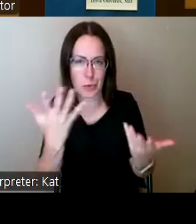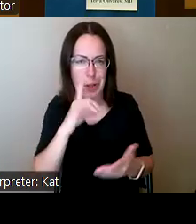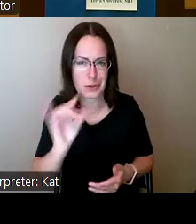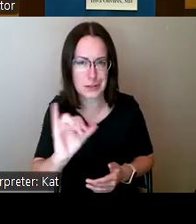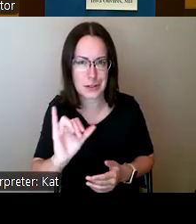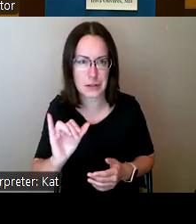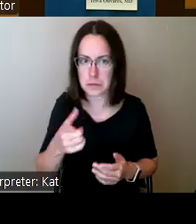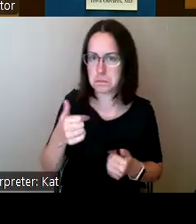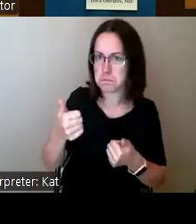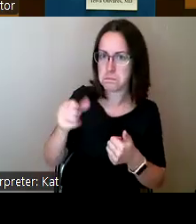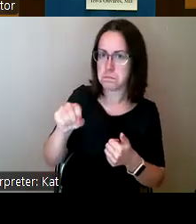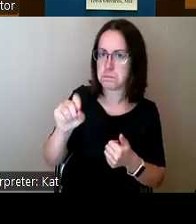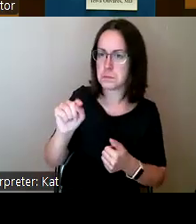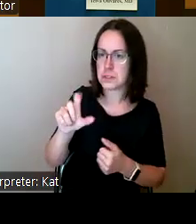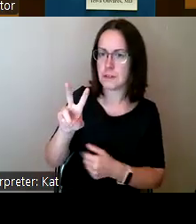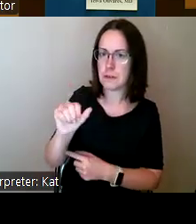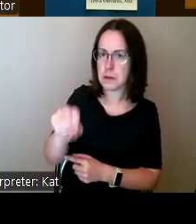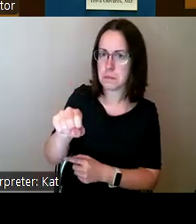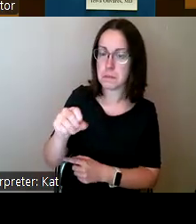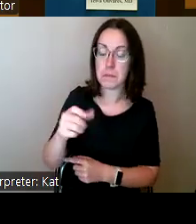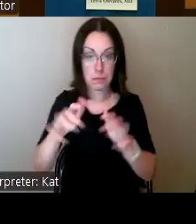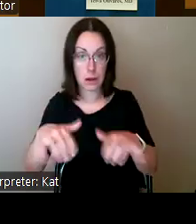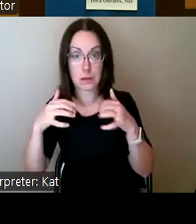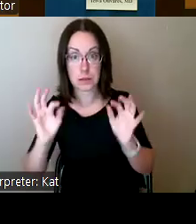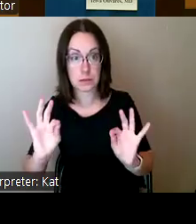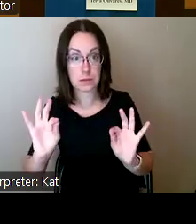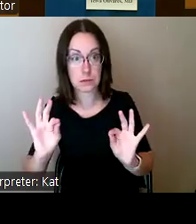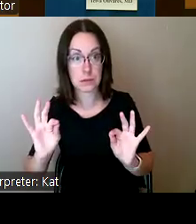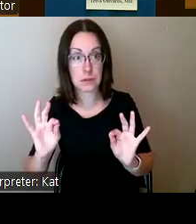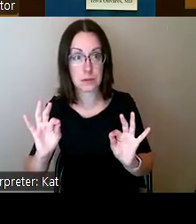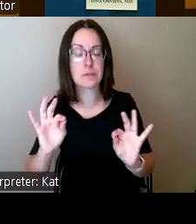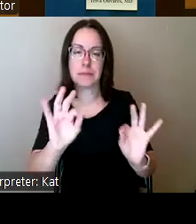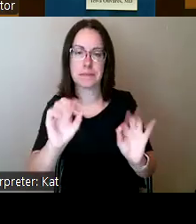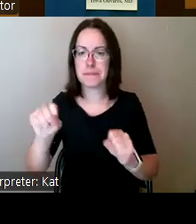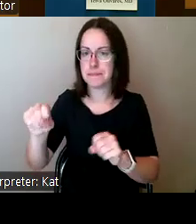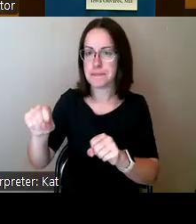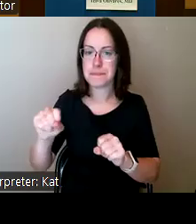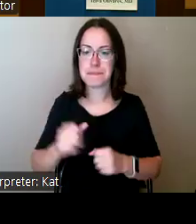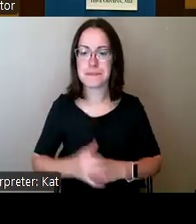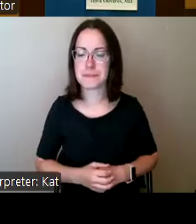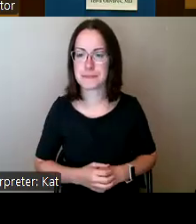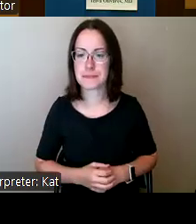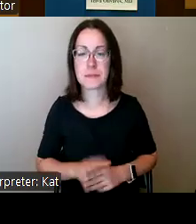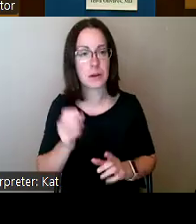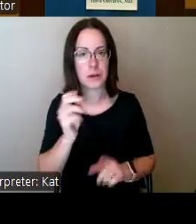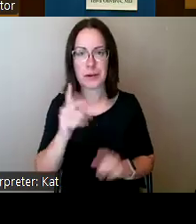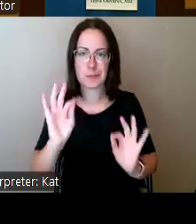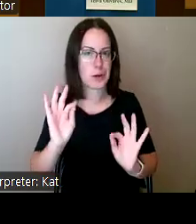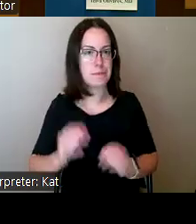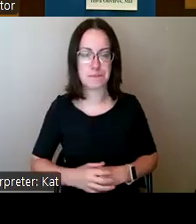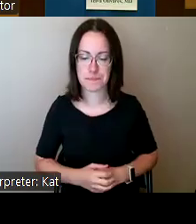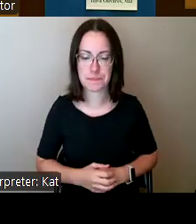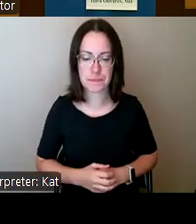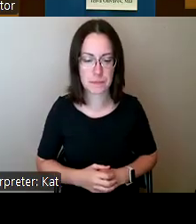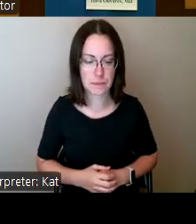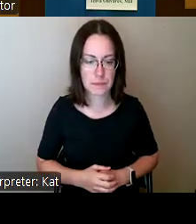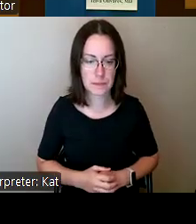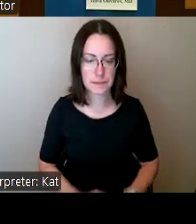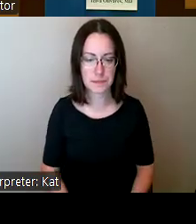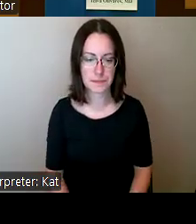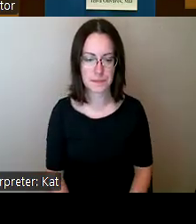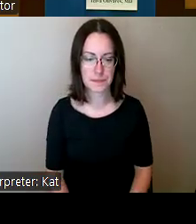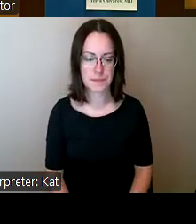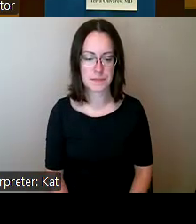Okay. Yeah. To the audience there or Yes. Okay. Okay. Great. Great. So, um, yeah, I and I'm sorry